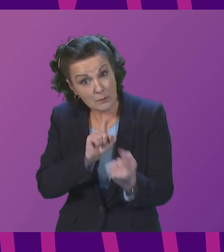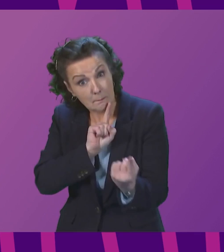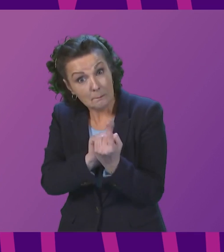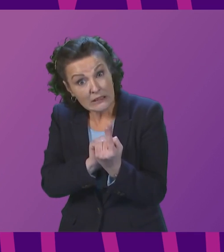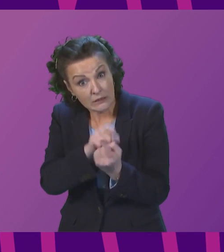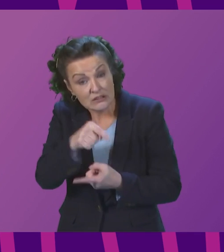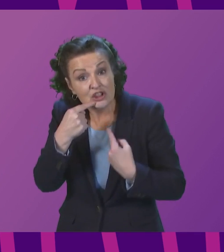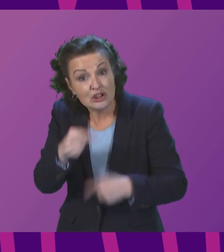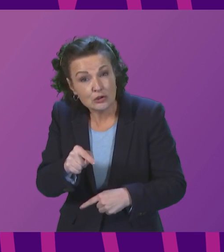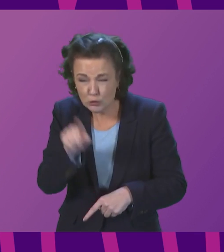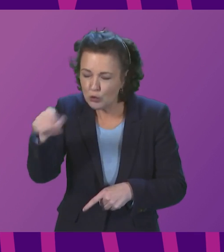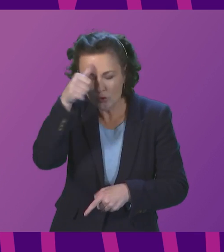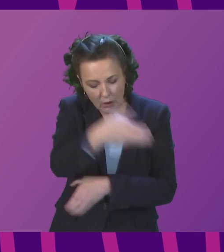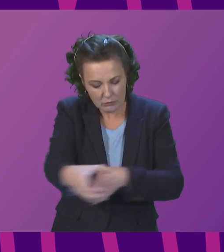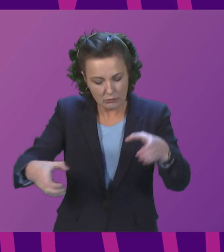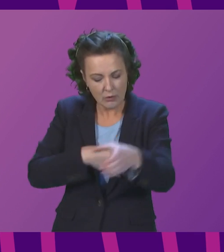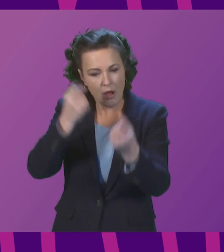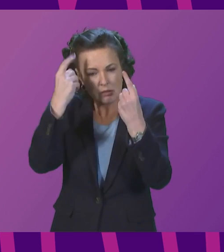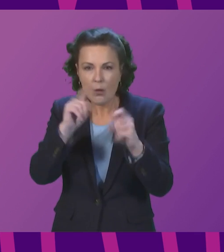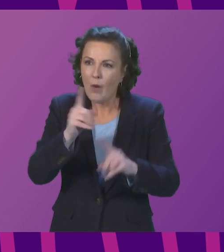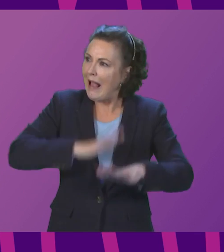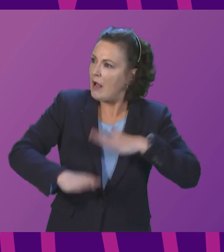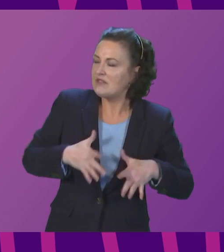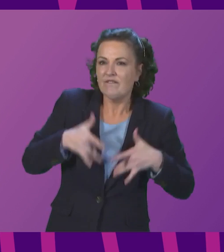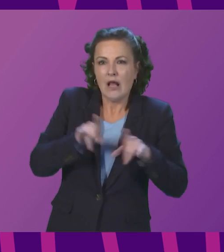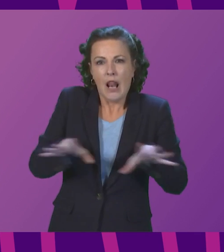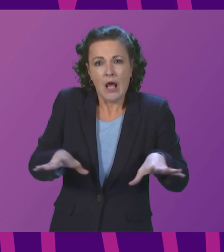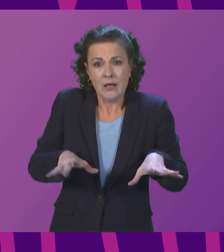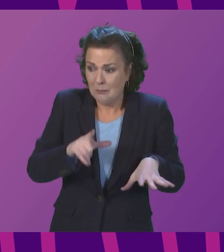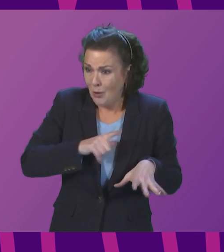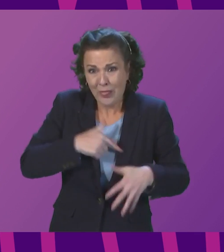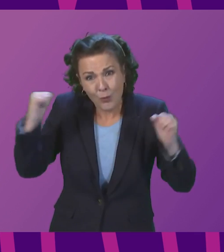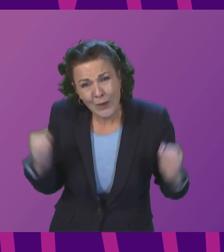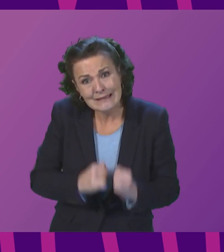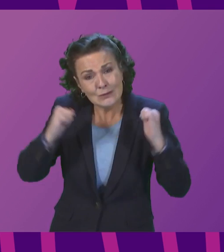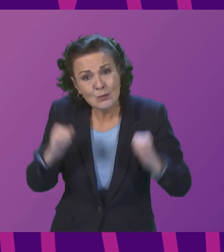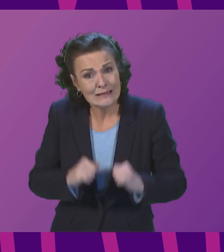like for those who are left to support our young people through the waiting period?